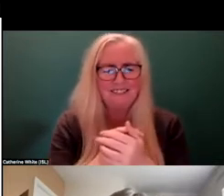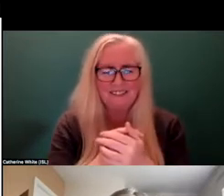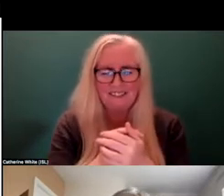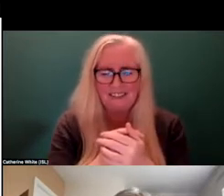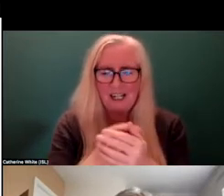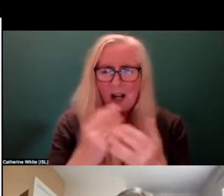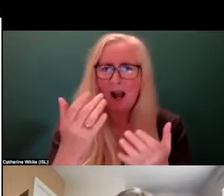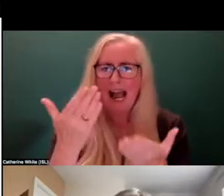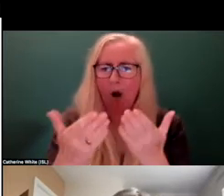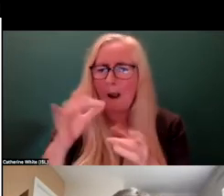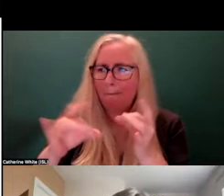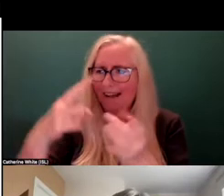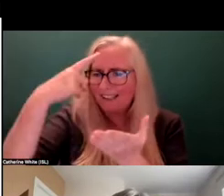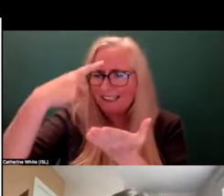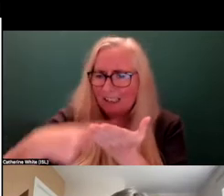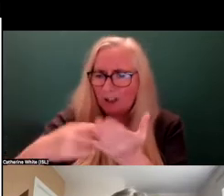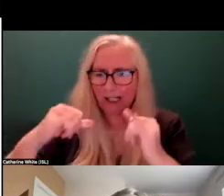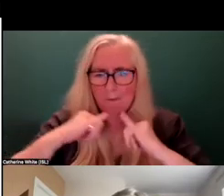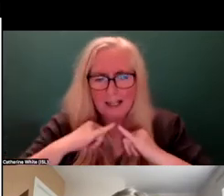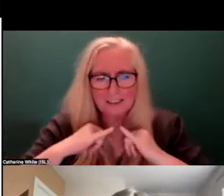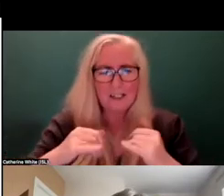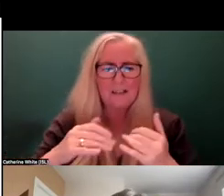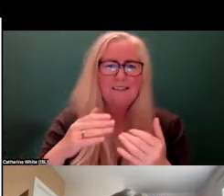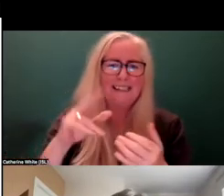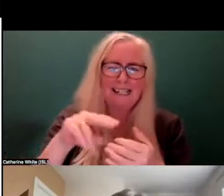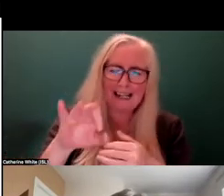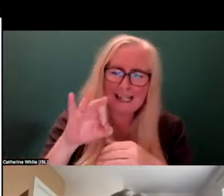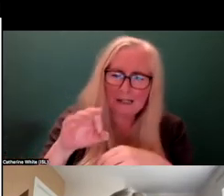declines, causing a decrease in capacity, where there may be some recovery.